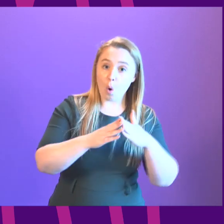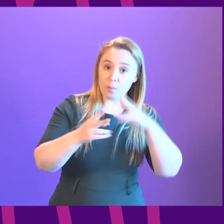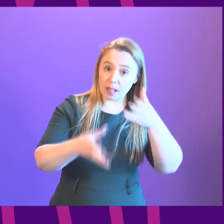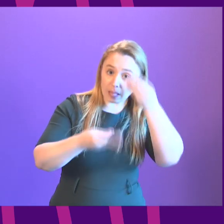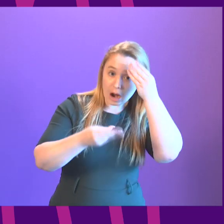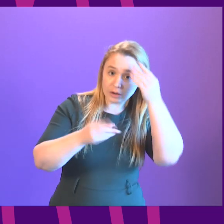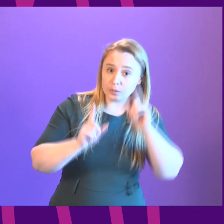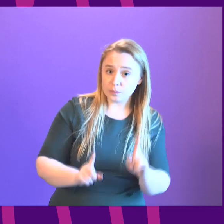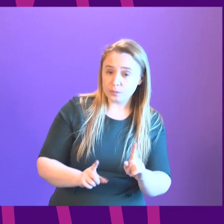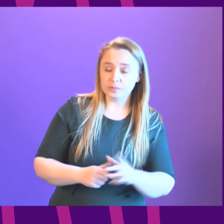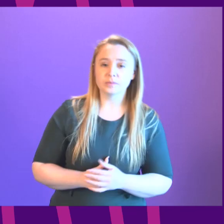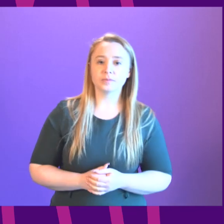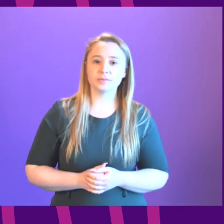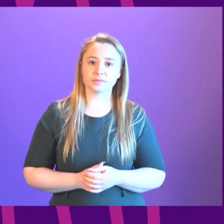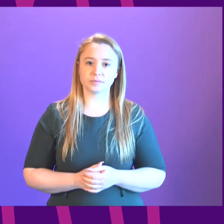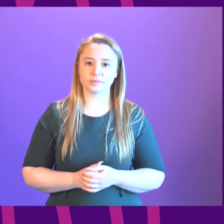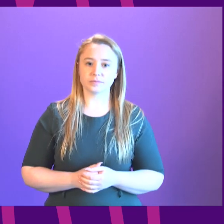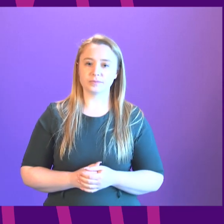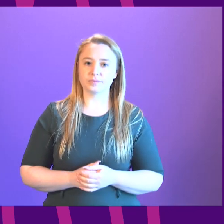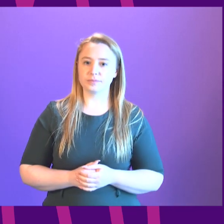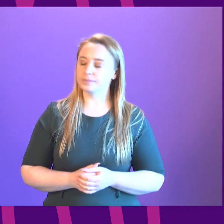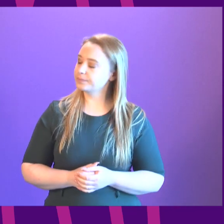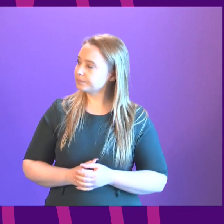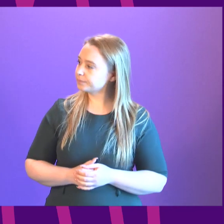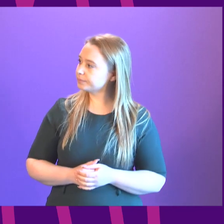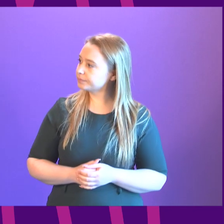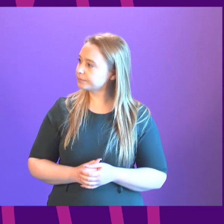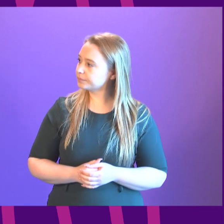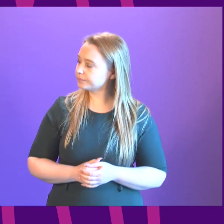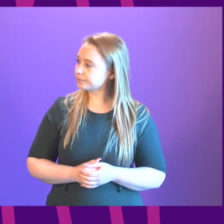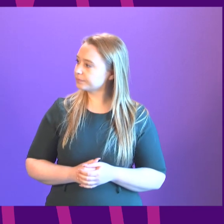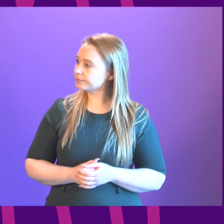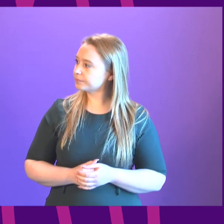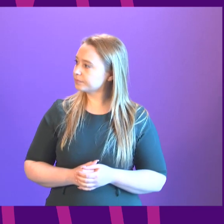The First Minister: I will do what I have tried to do every day